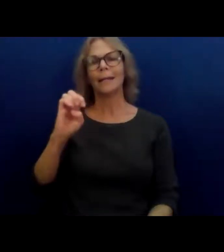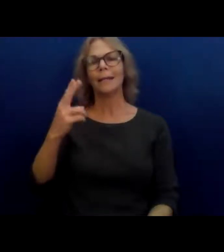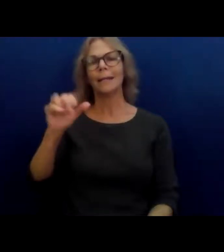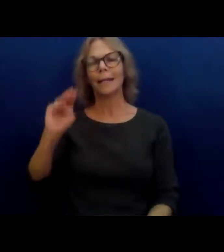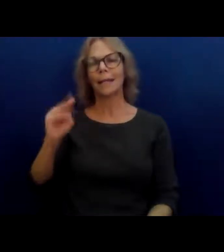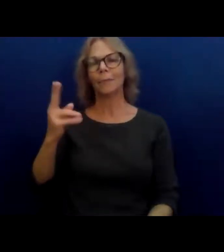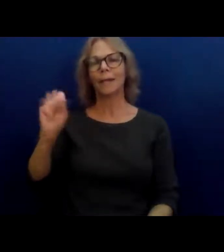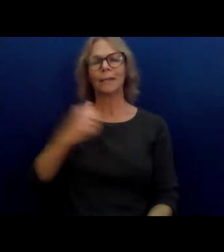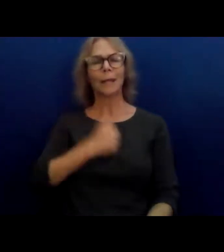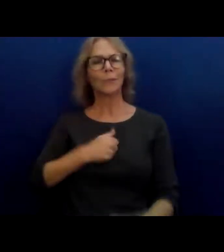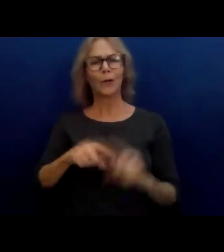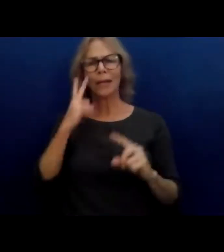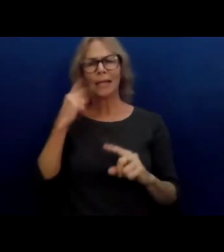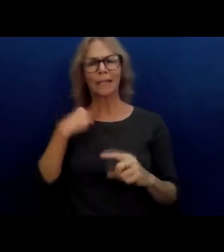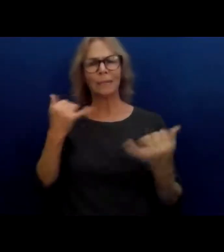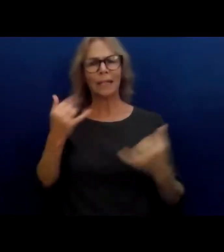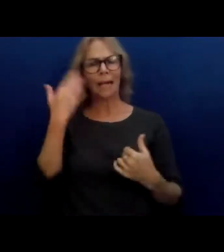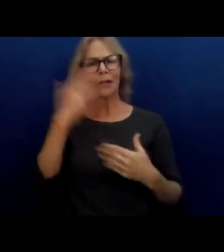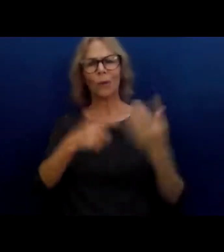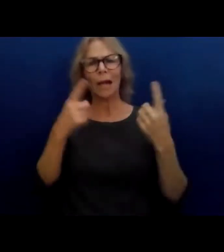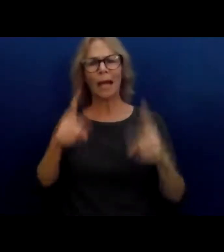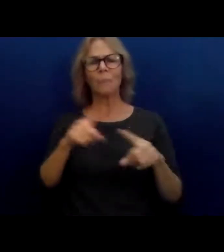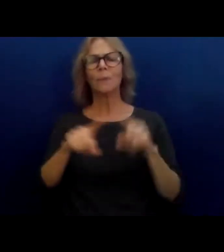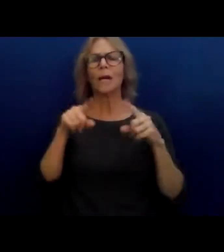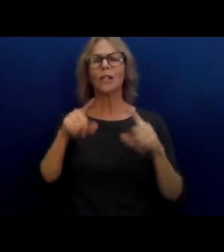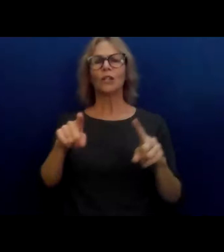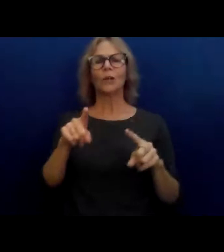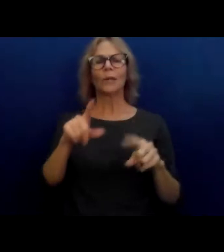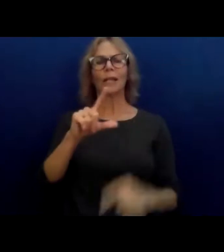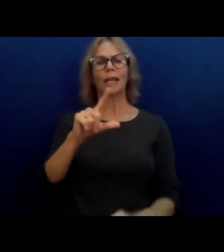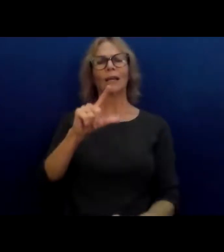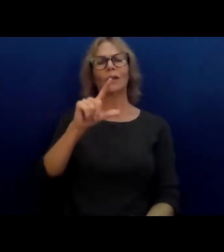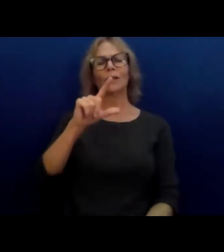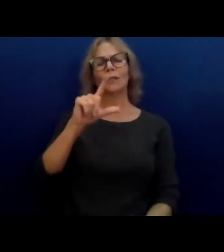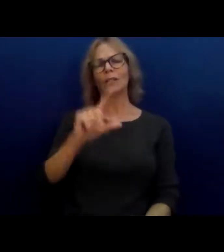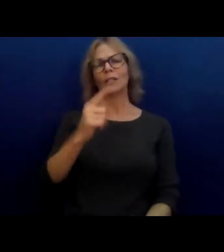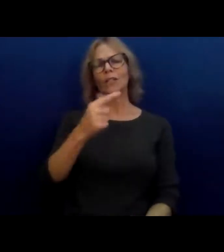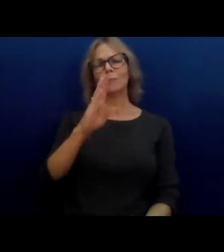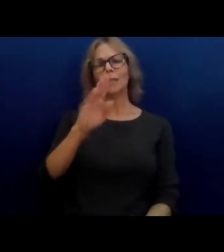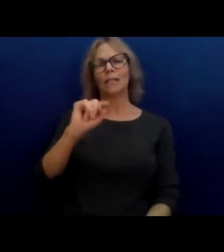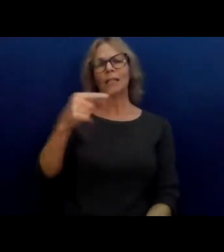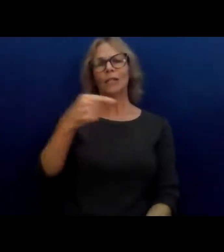me today. I don't know what happened. But during the LGBTQ Cultural Training I was giving this morning, I got booted out and